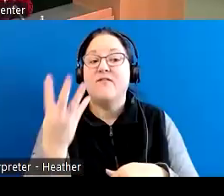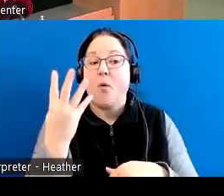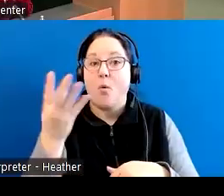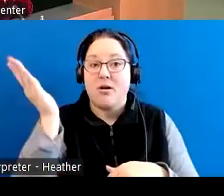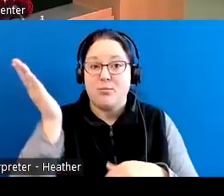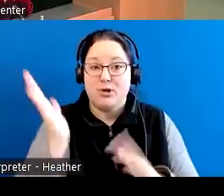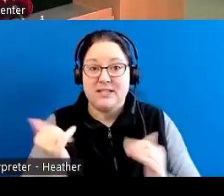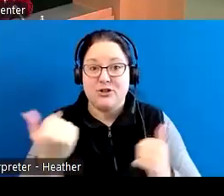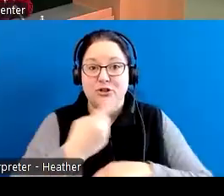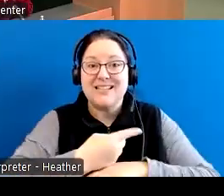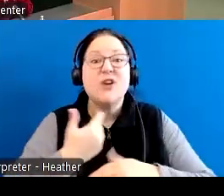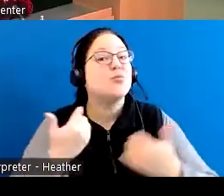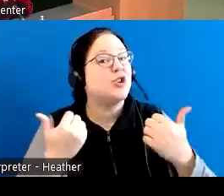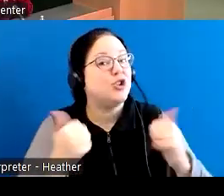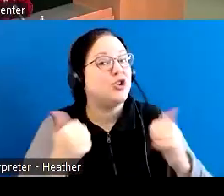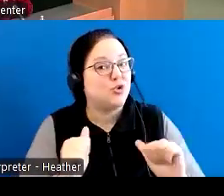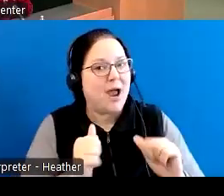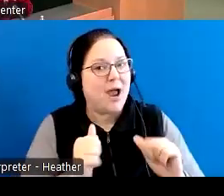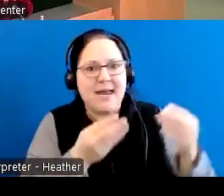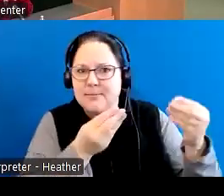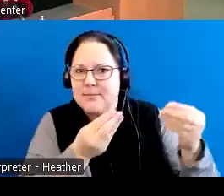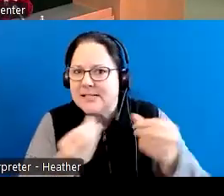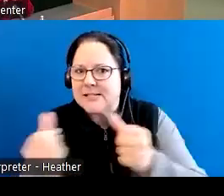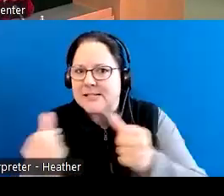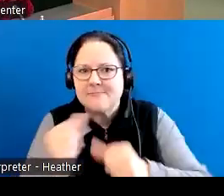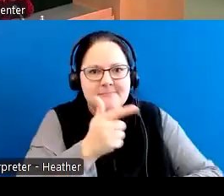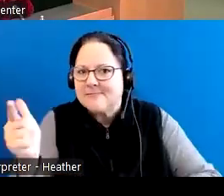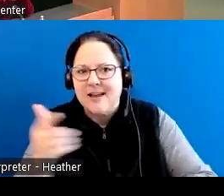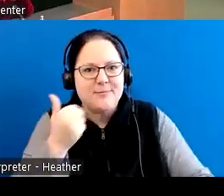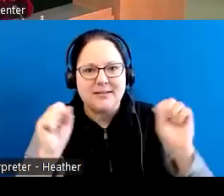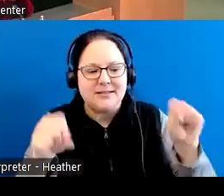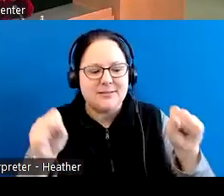so we're going to try to be as efficient with this part as possible, but please allow me to